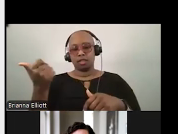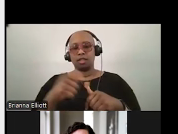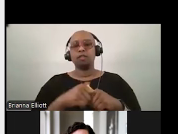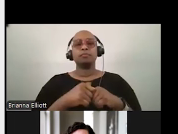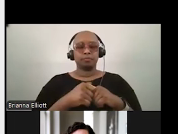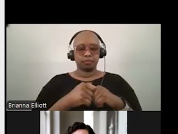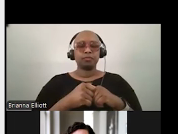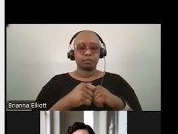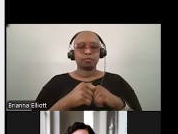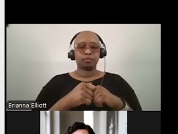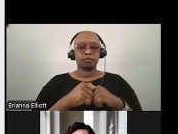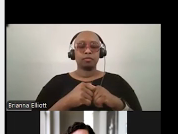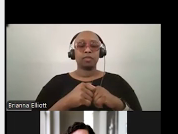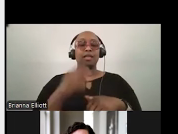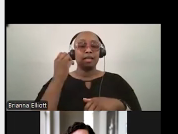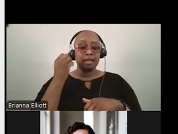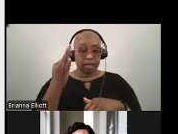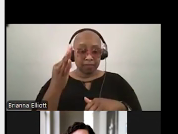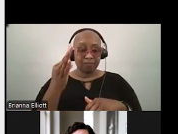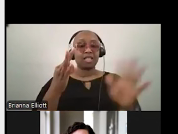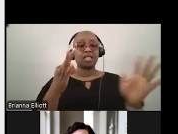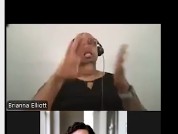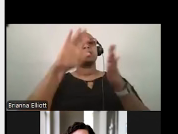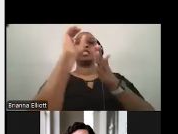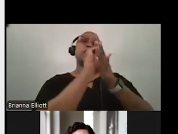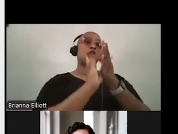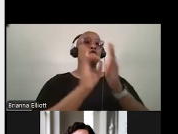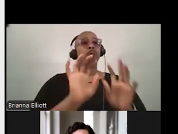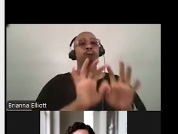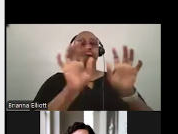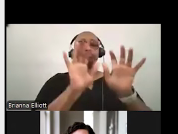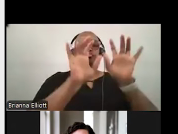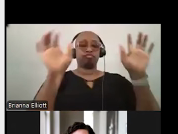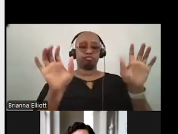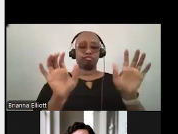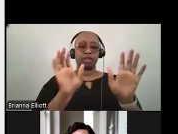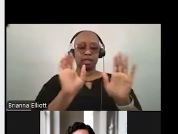If you have a decorative image, you want to be able to mark those as decorative. Those are